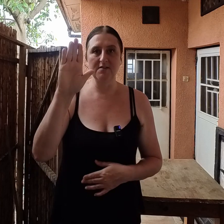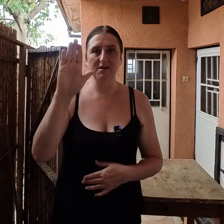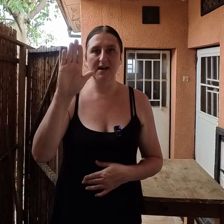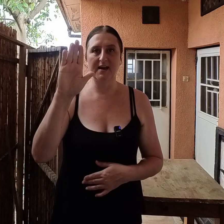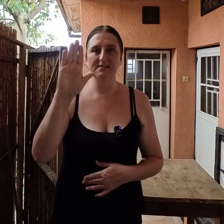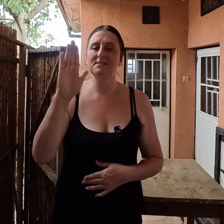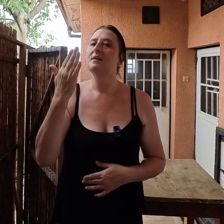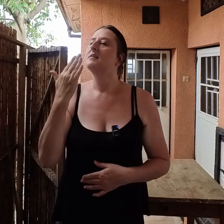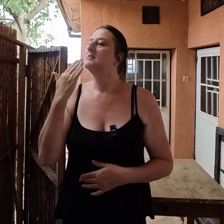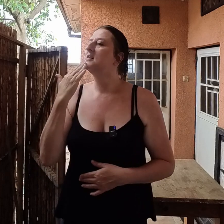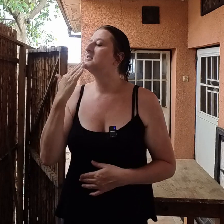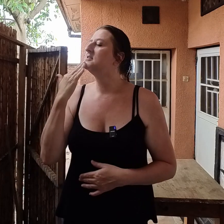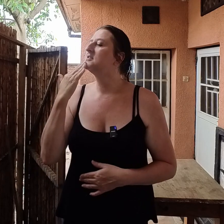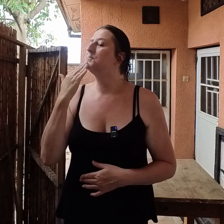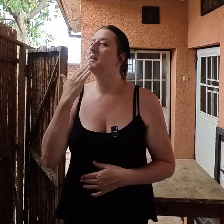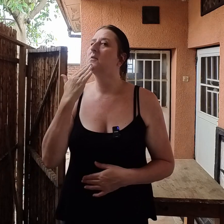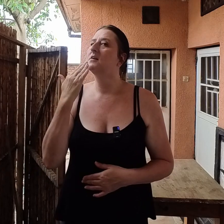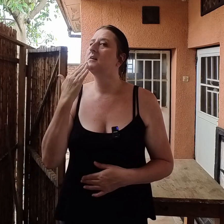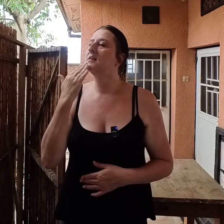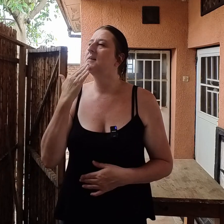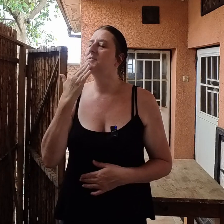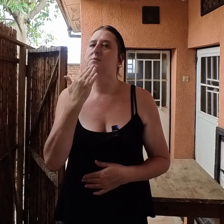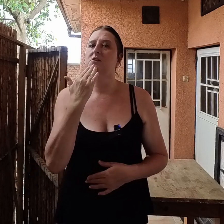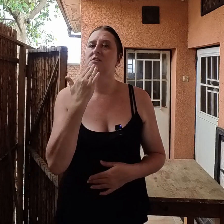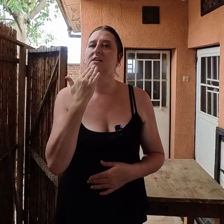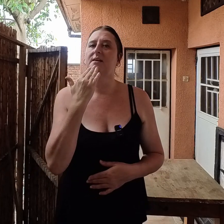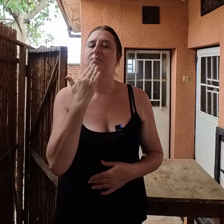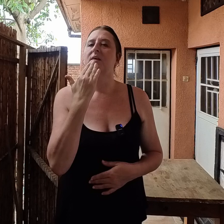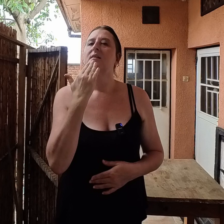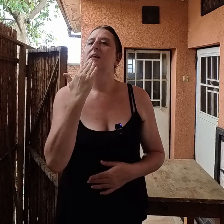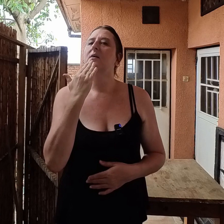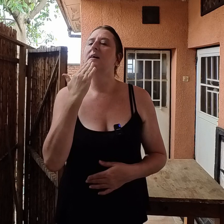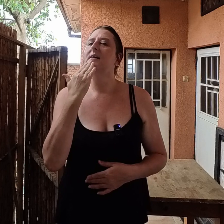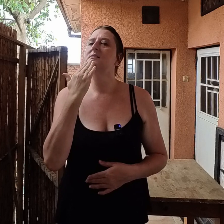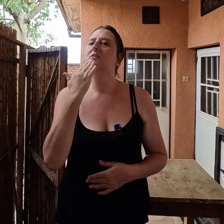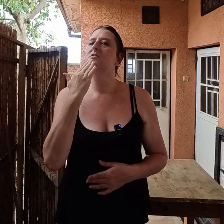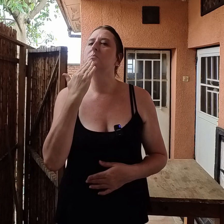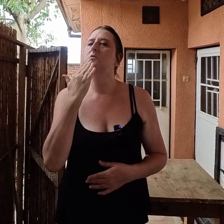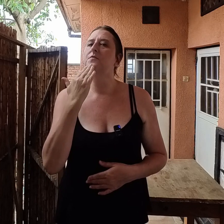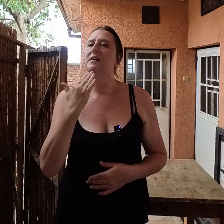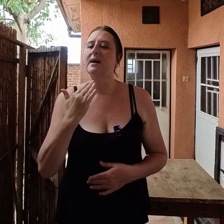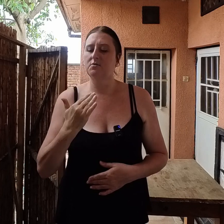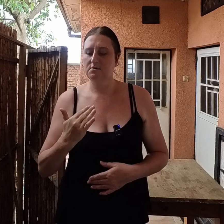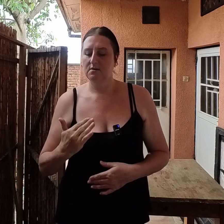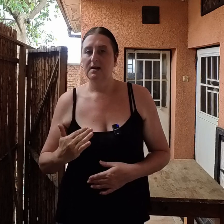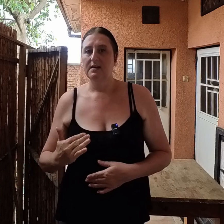flat right hand touching just below our our lips, so on our chin. Now, our hand is going to move down,